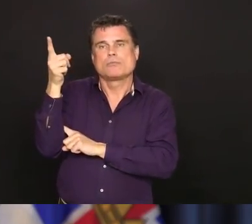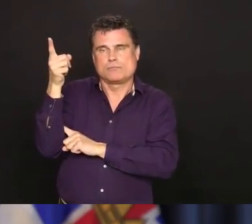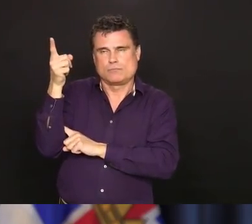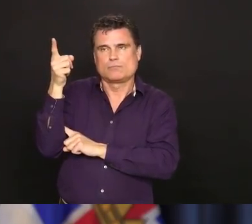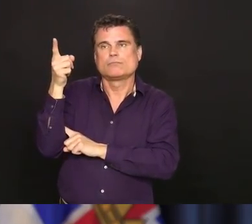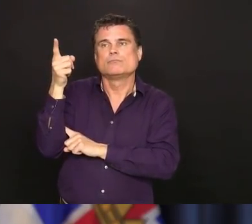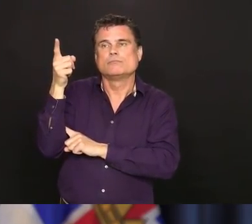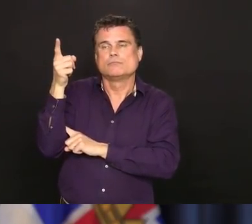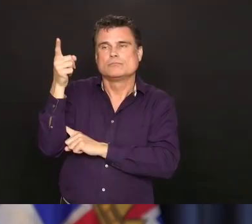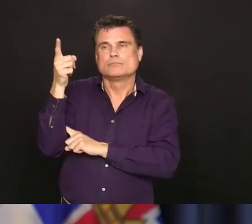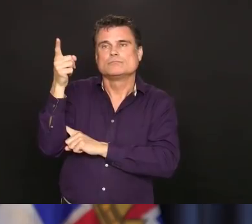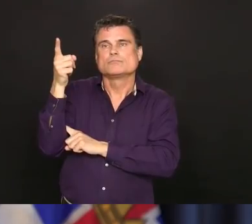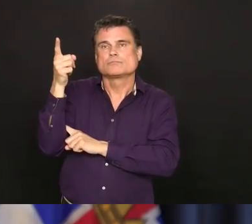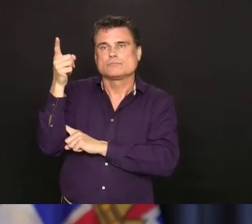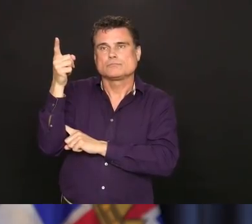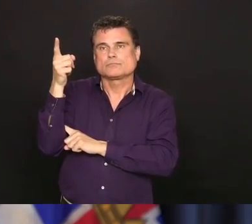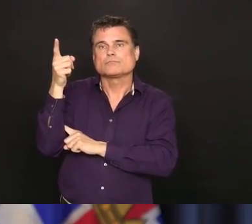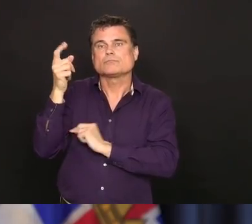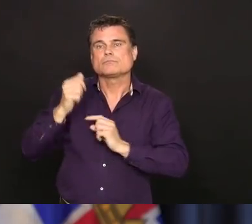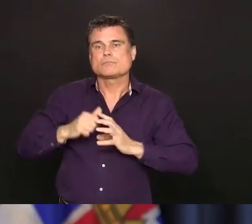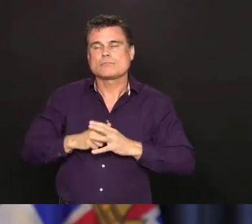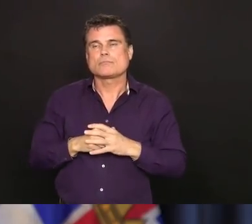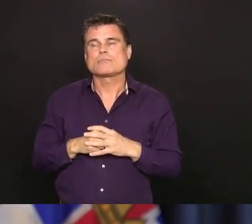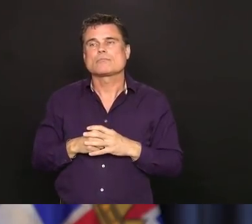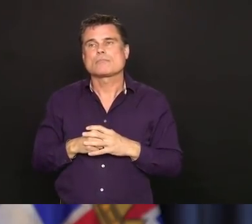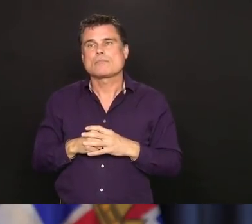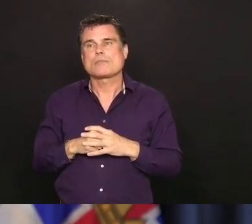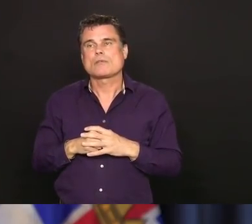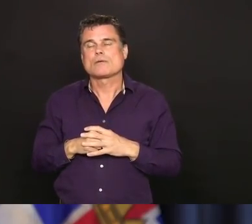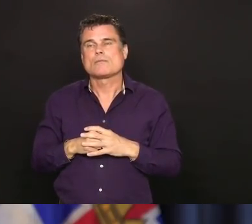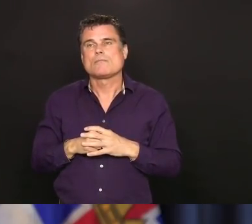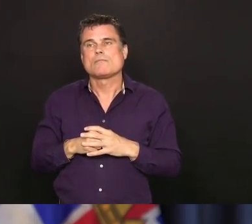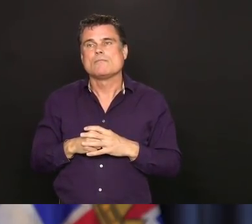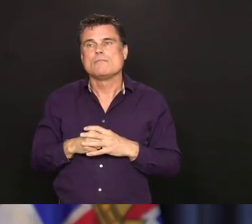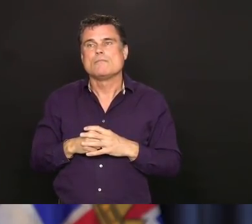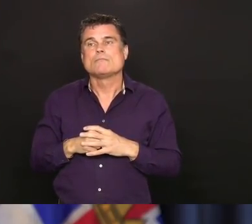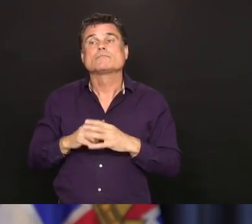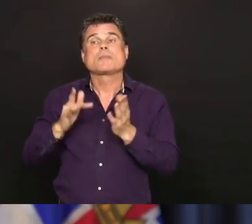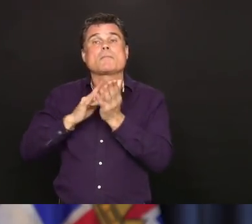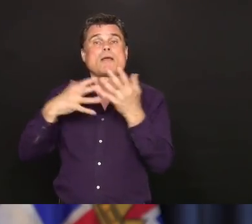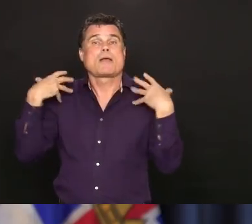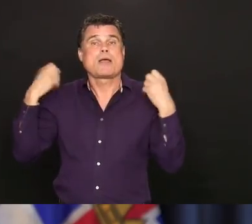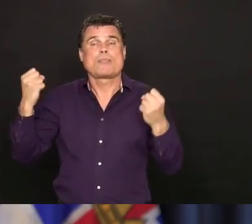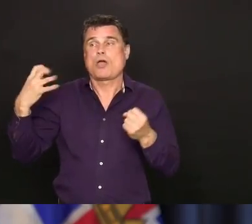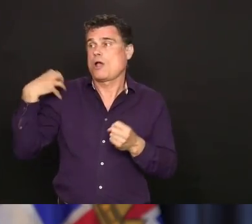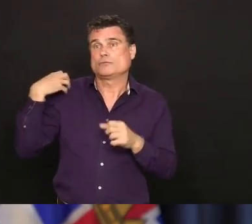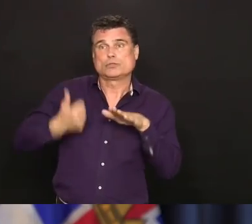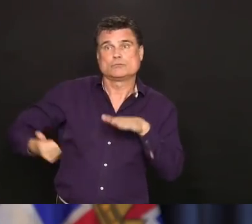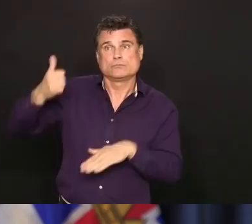MLAs with the CEO and the medical health officer there. And on Thursday,